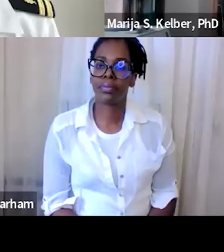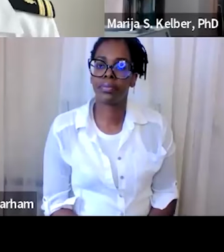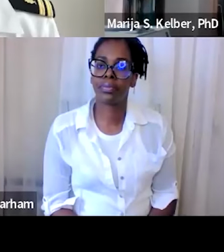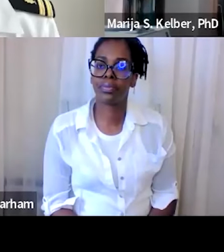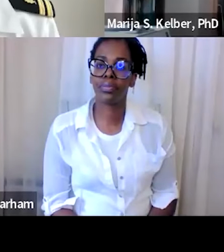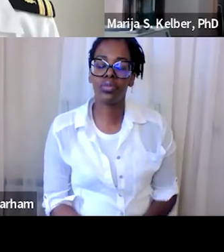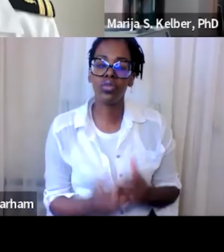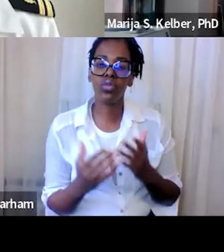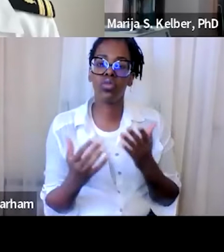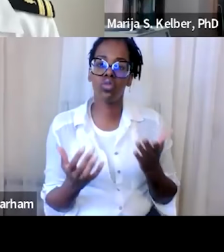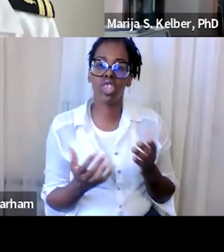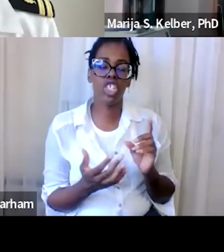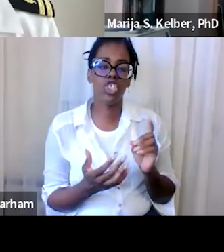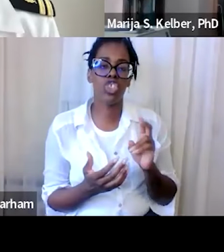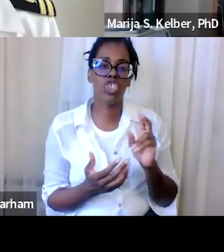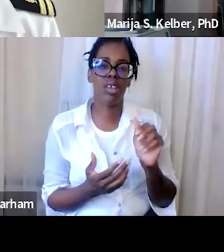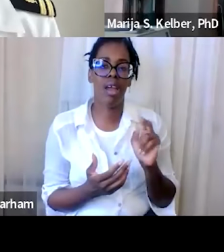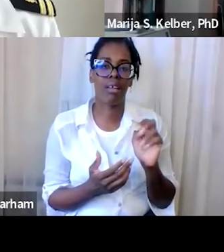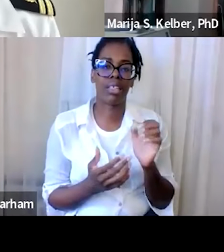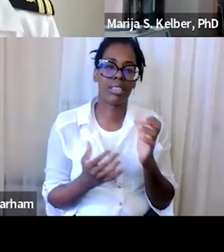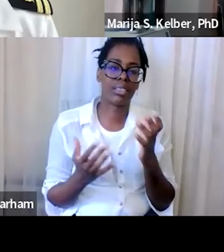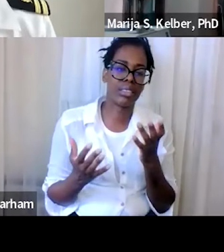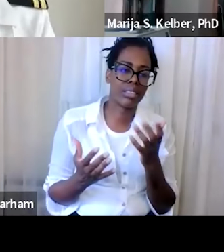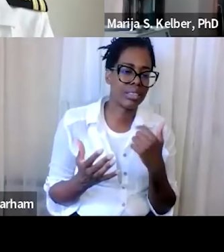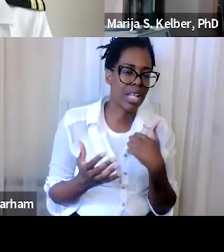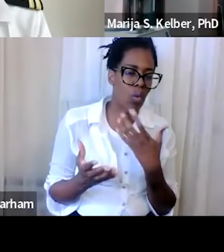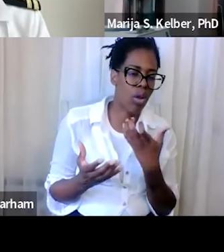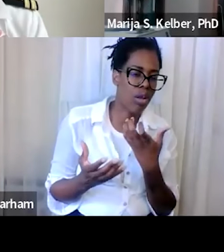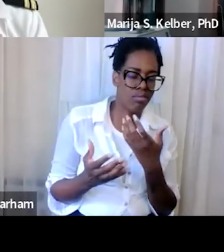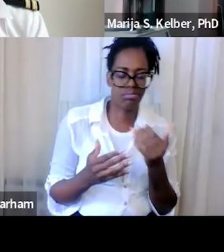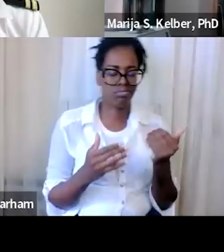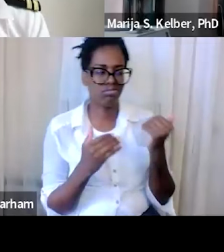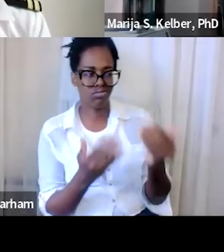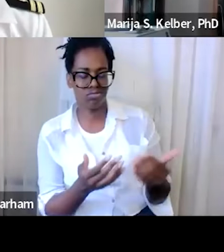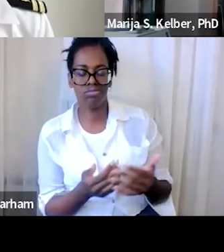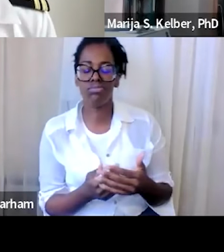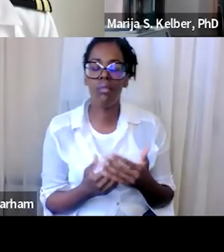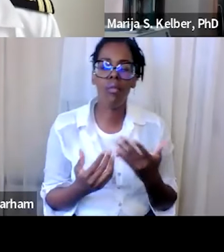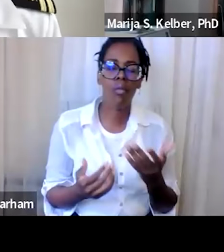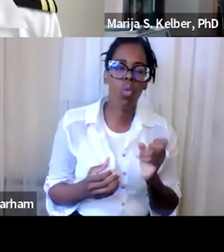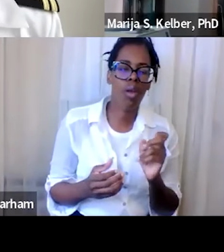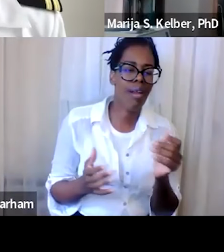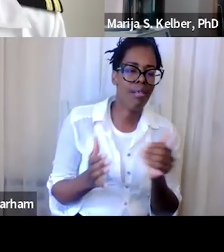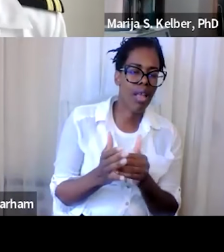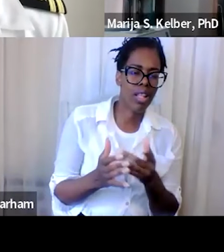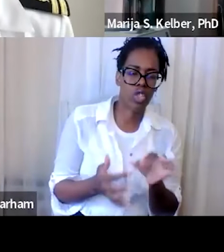I see Lieutenant Grant nodding, do you wanna? Go for it. - I can. Go for it. - Yeah. I think, again, this is another unique aspect